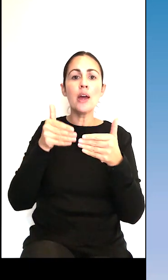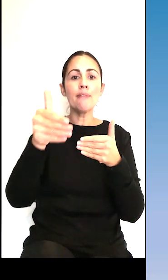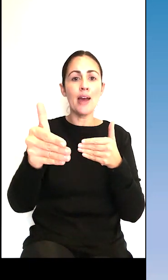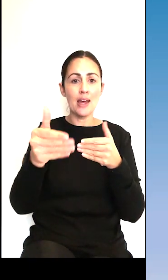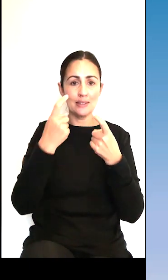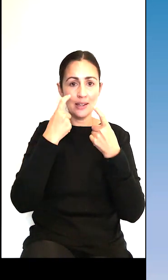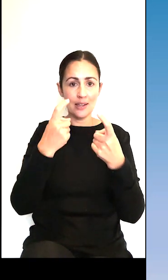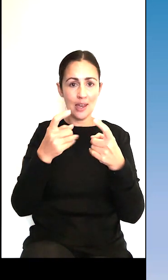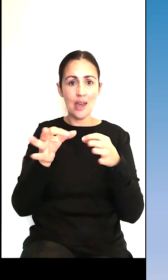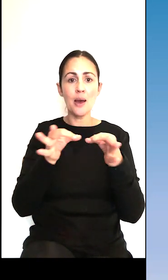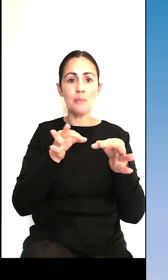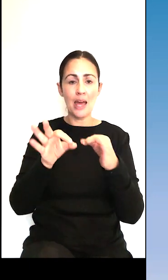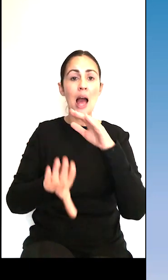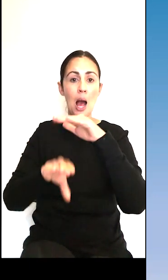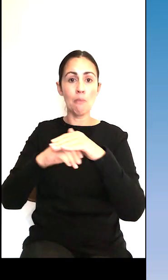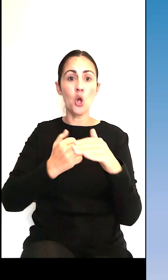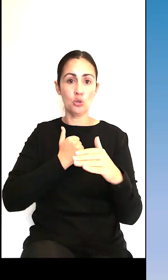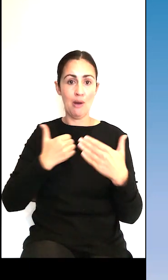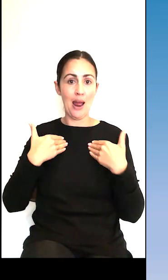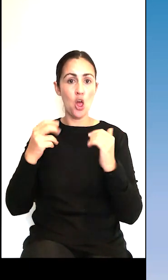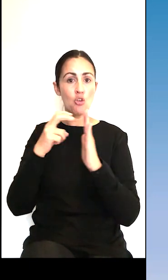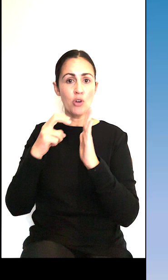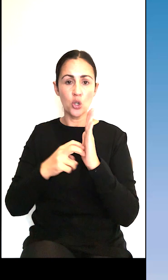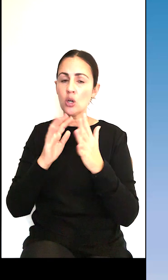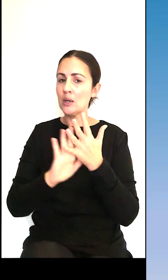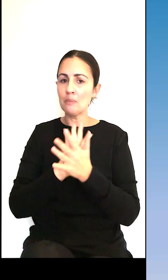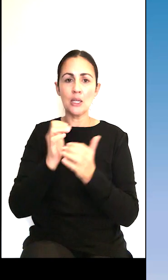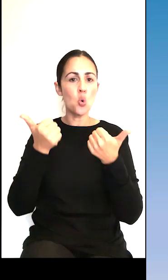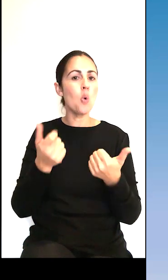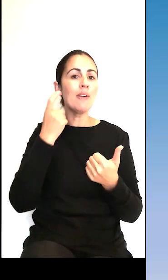important as it will enable it to be accessed by your healthcare professionals